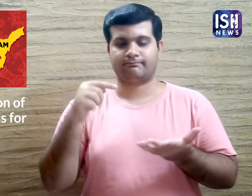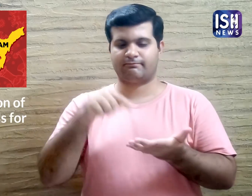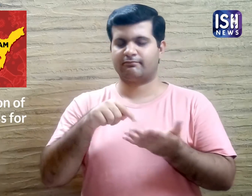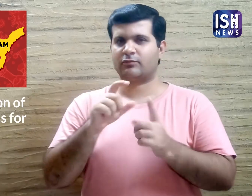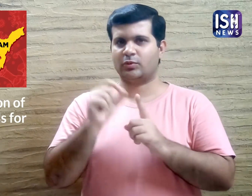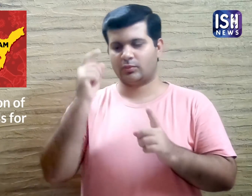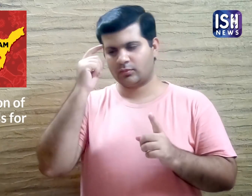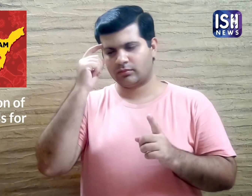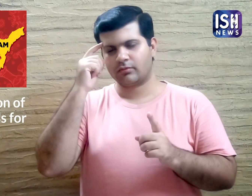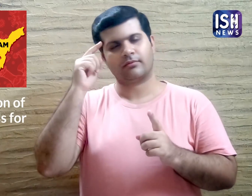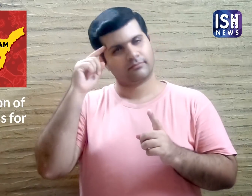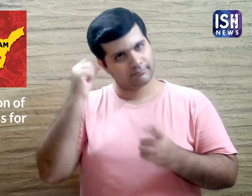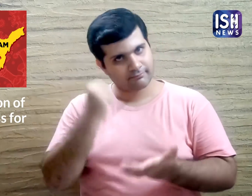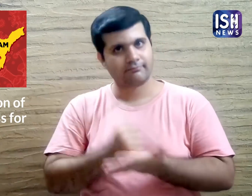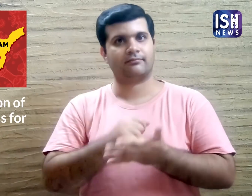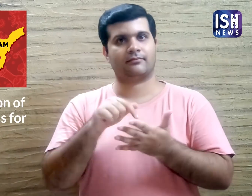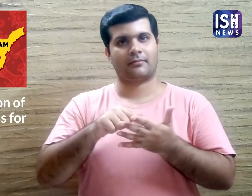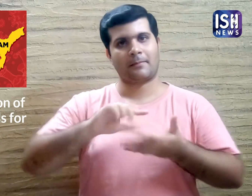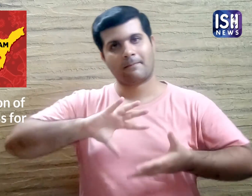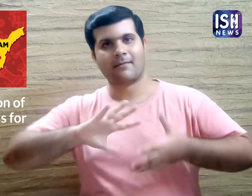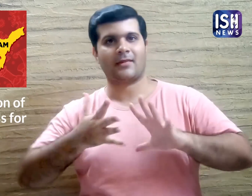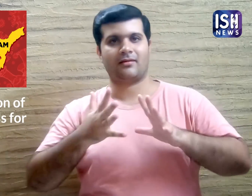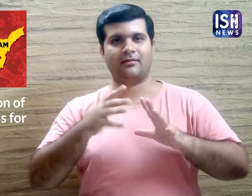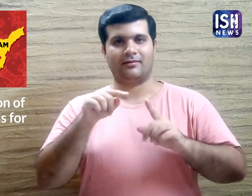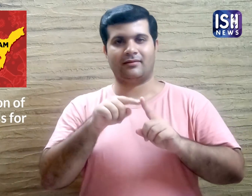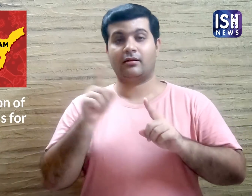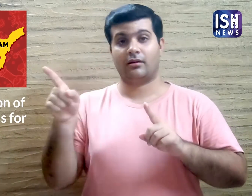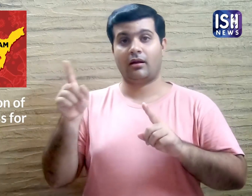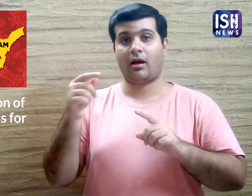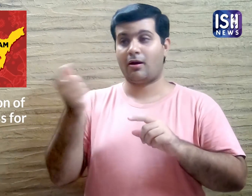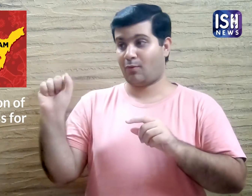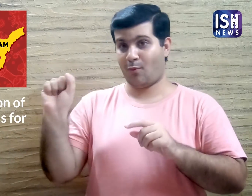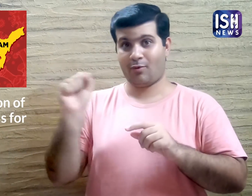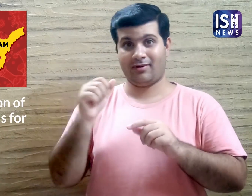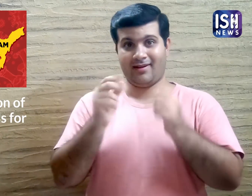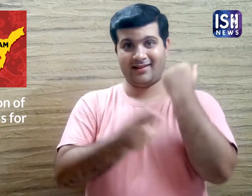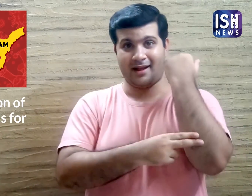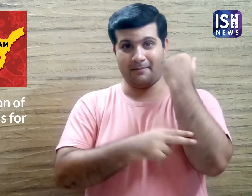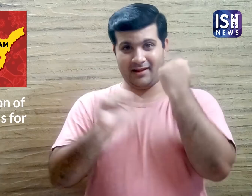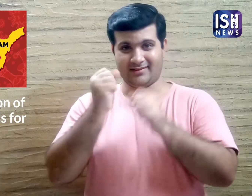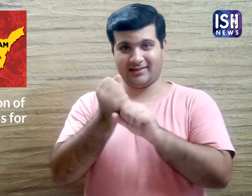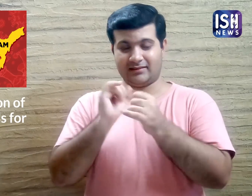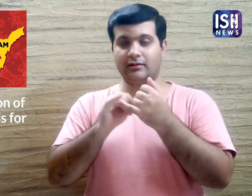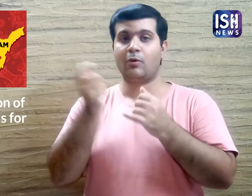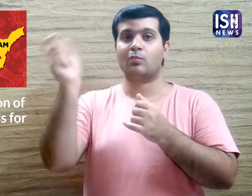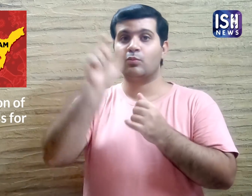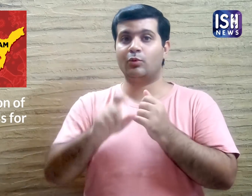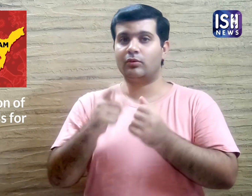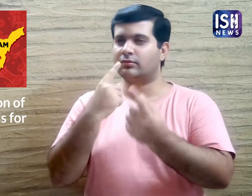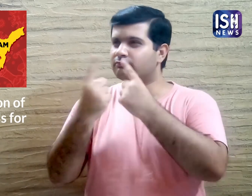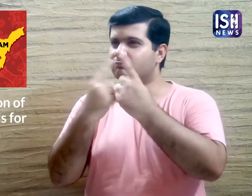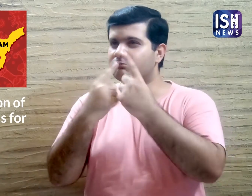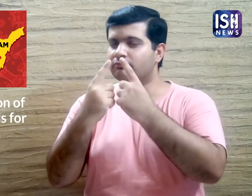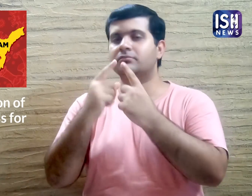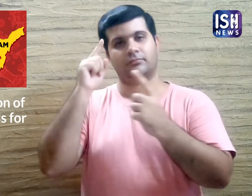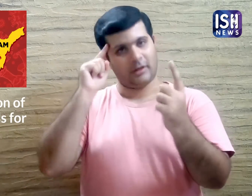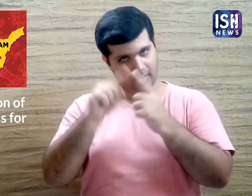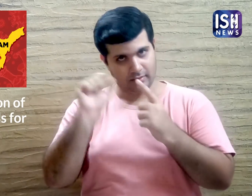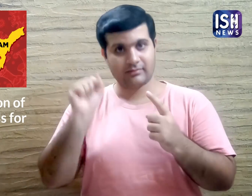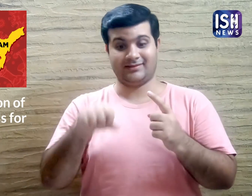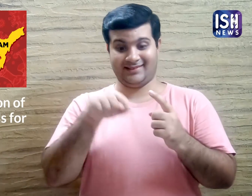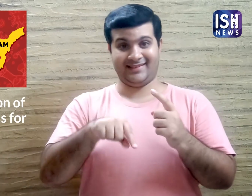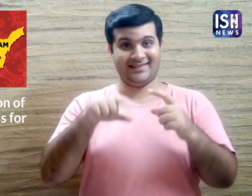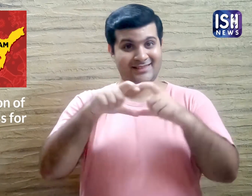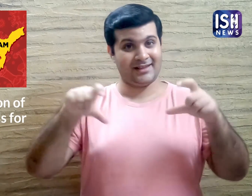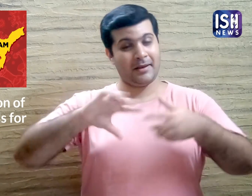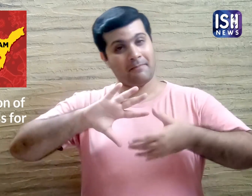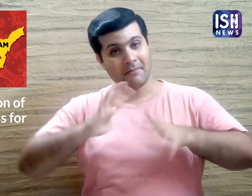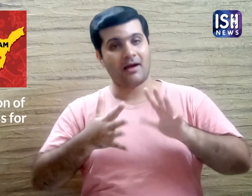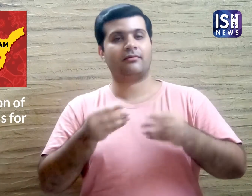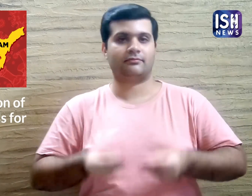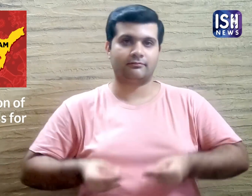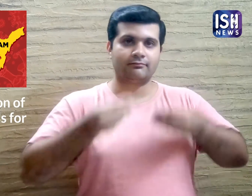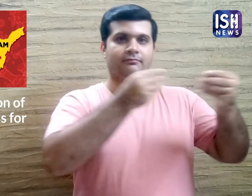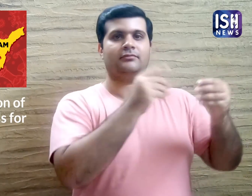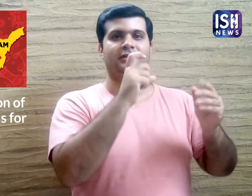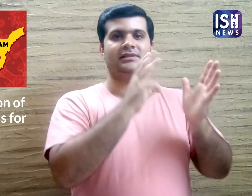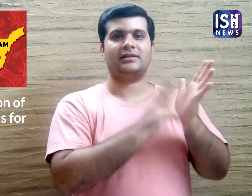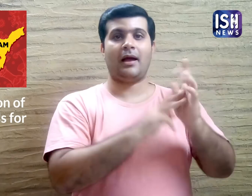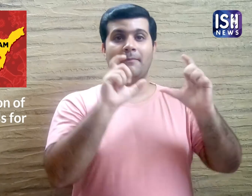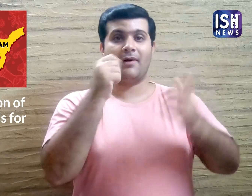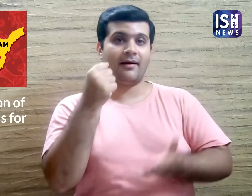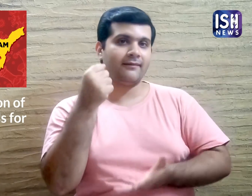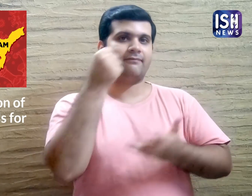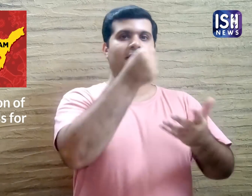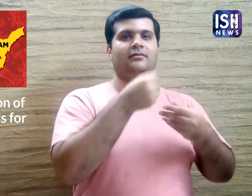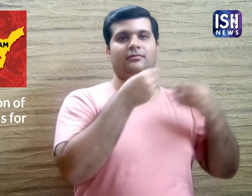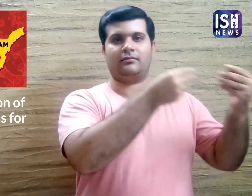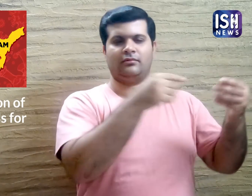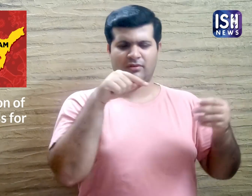The GS after discussing with the board decided to donate the money to the Chief Minister's Relief Fund.